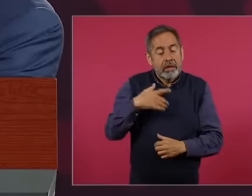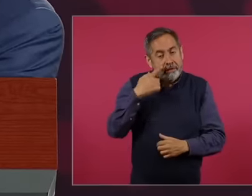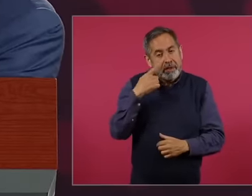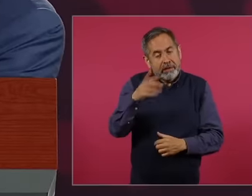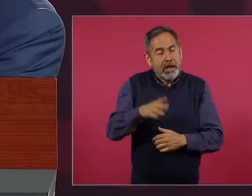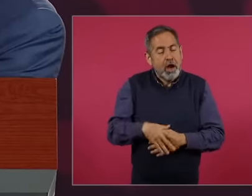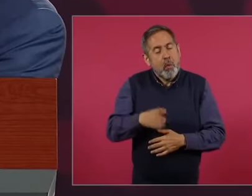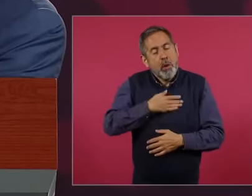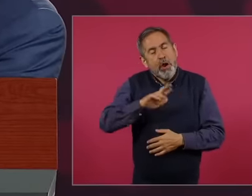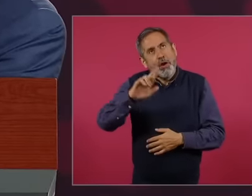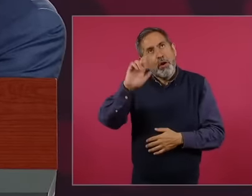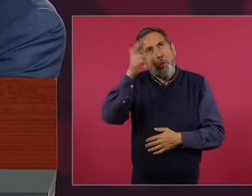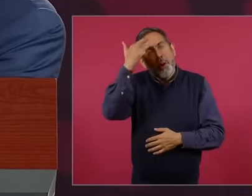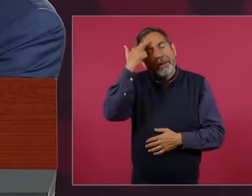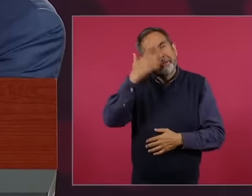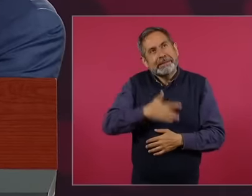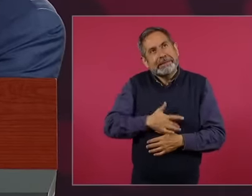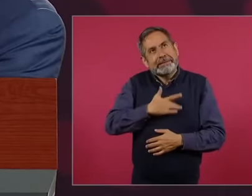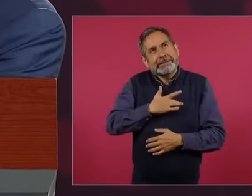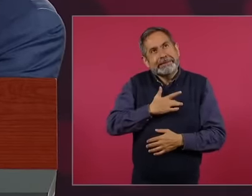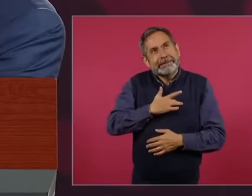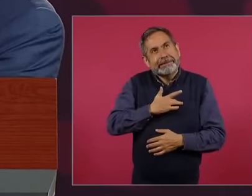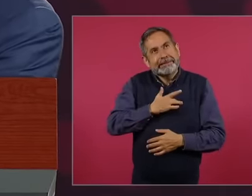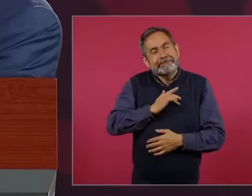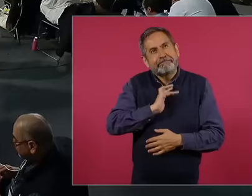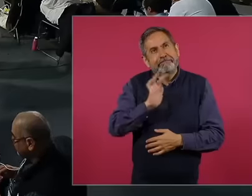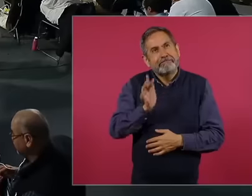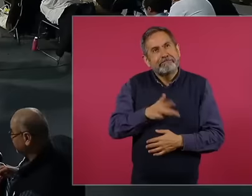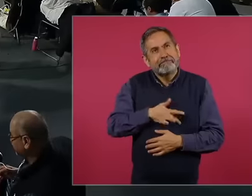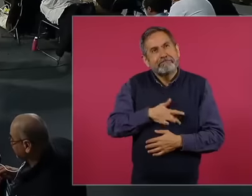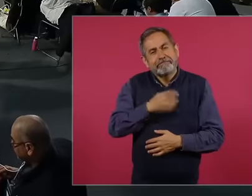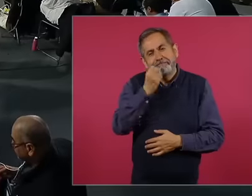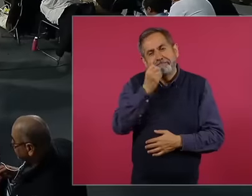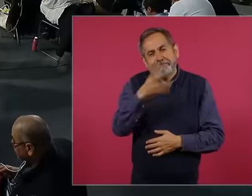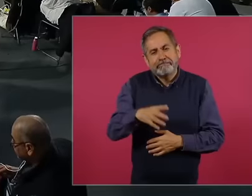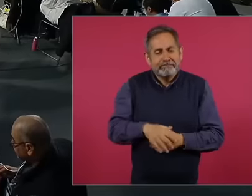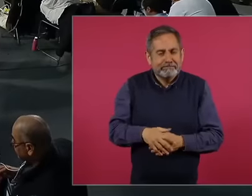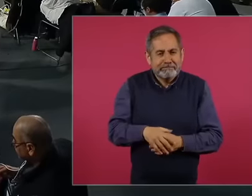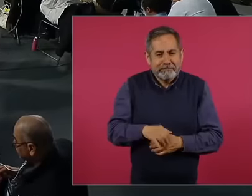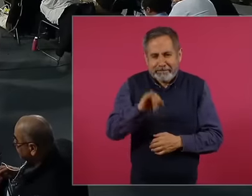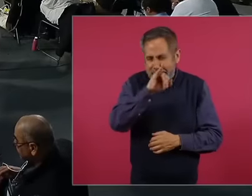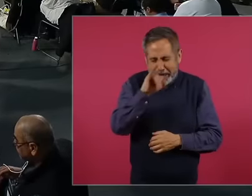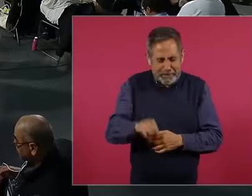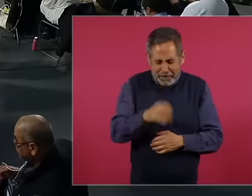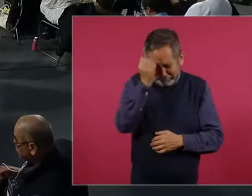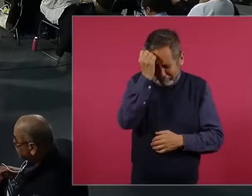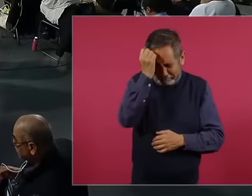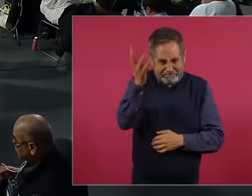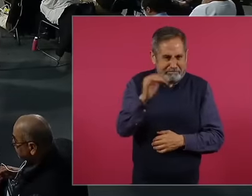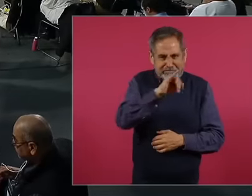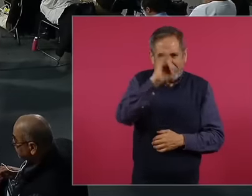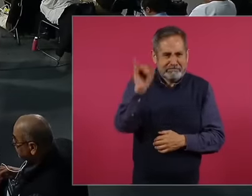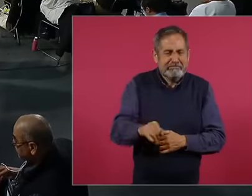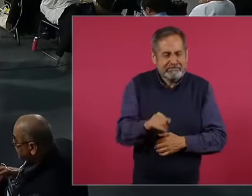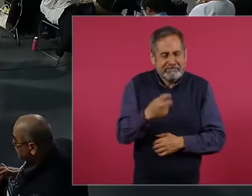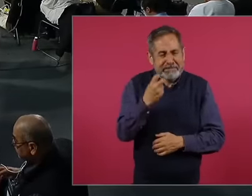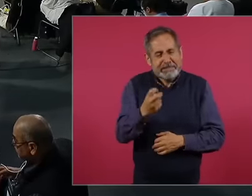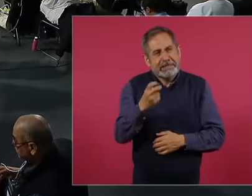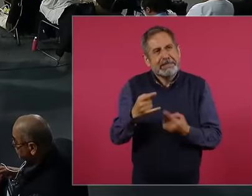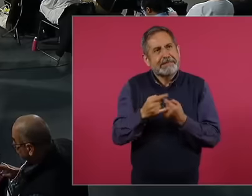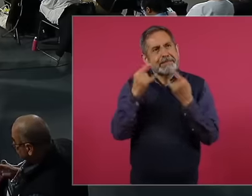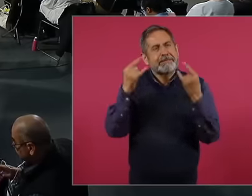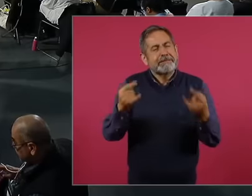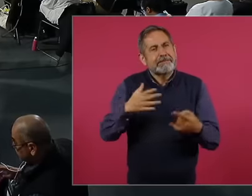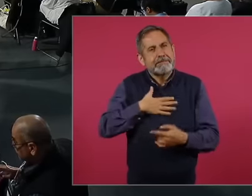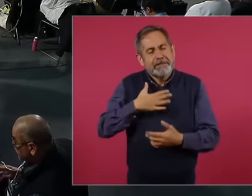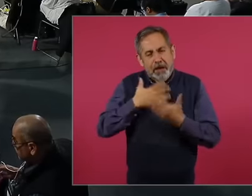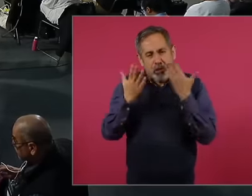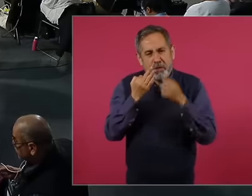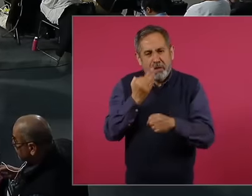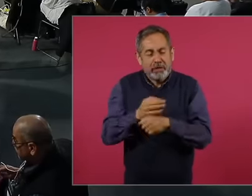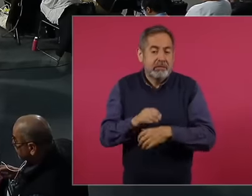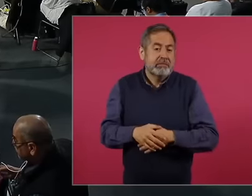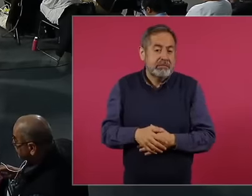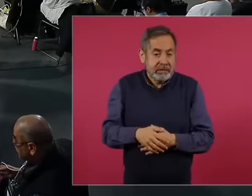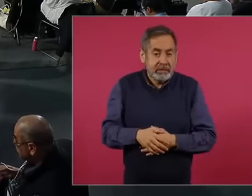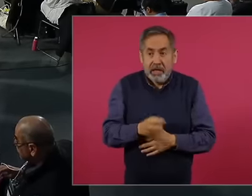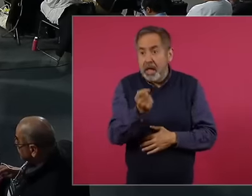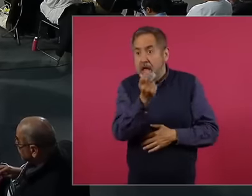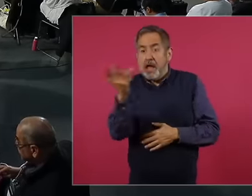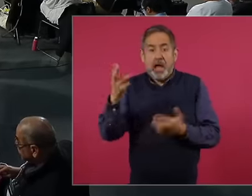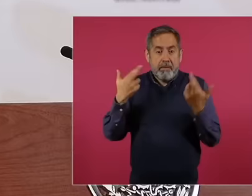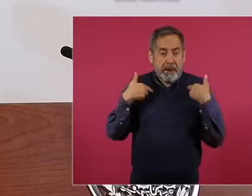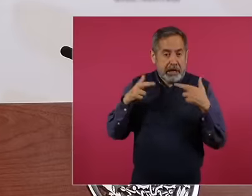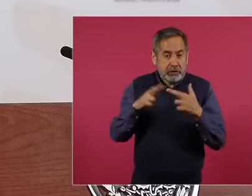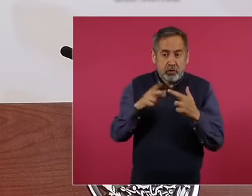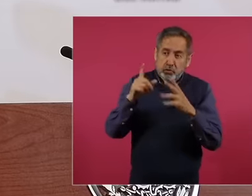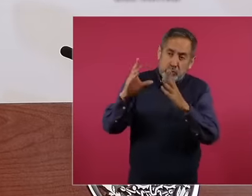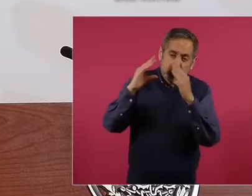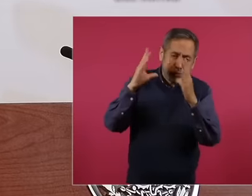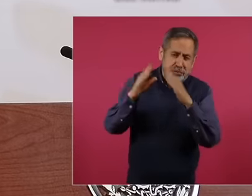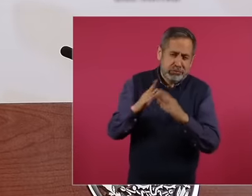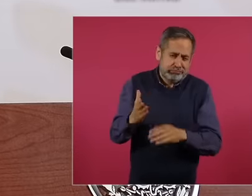good memories, no, I'll never forget that, all these teachers, great